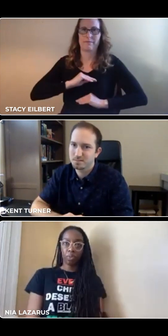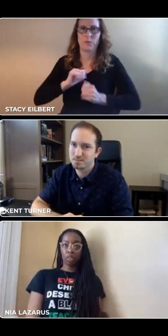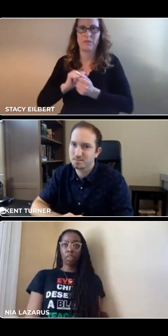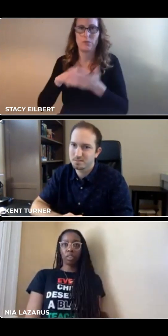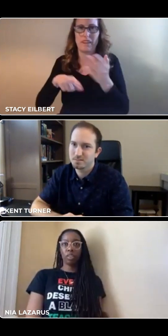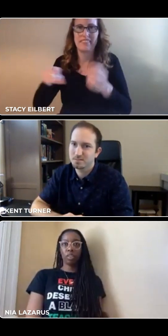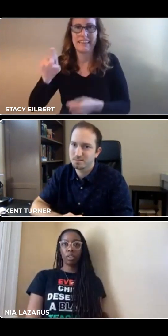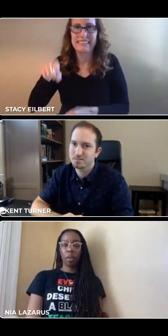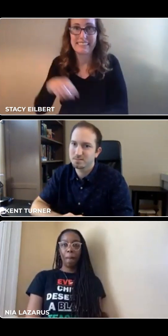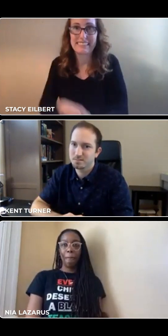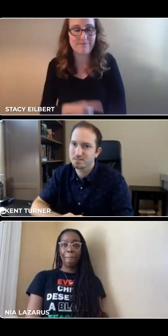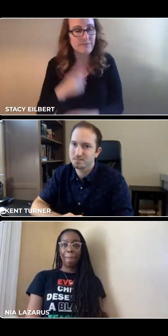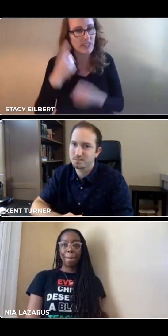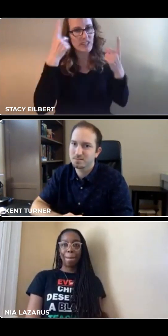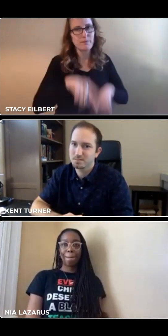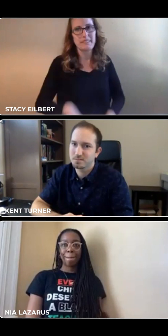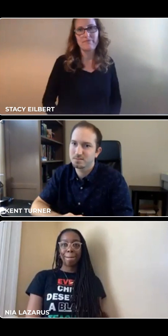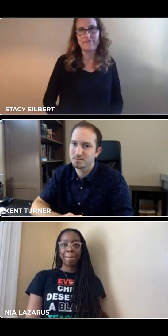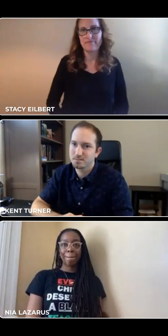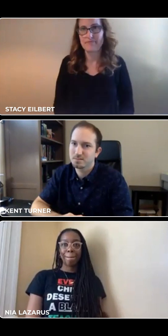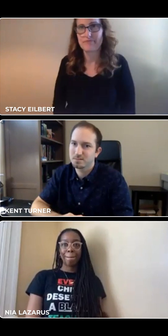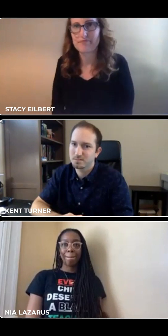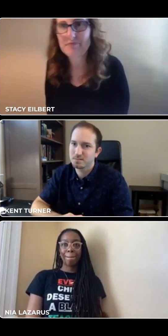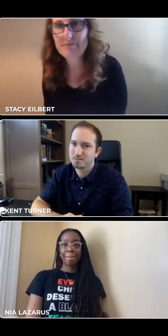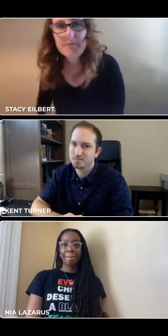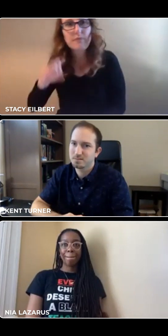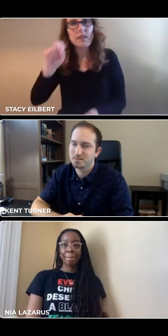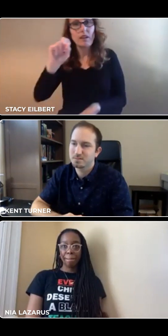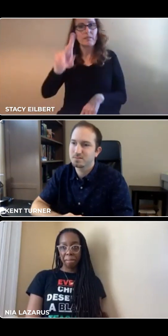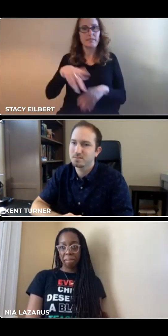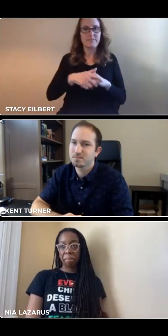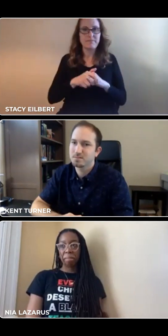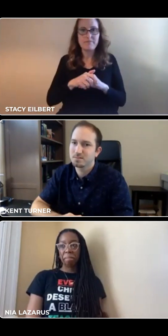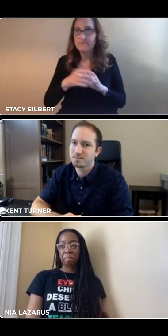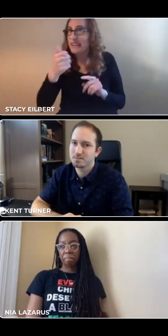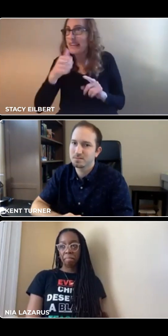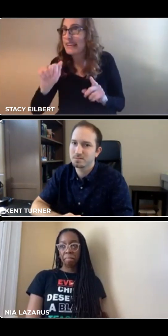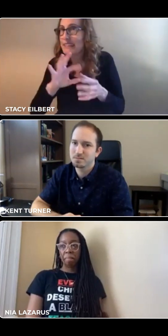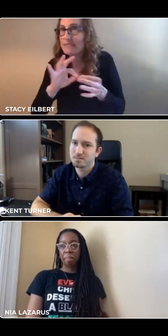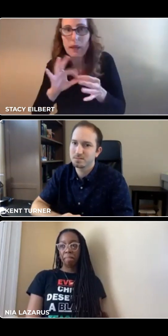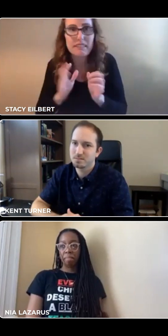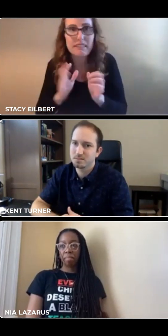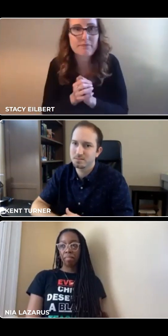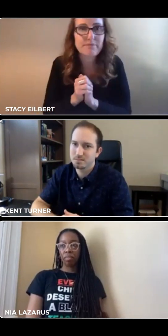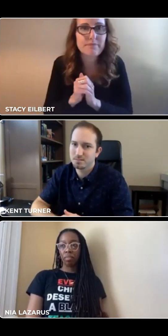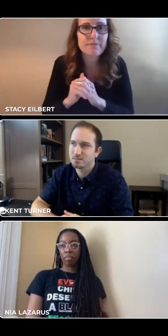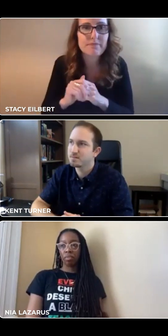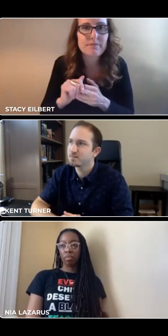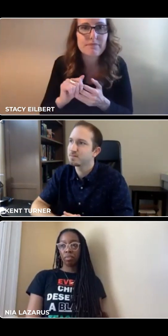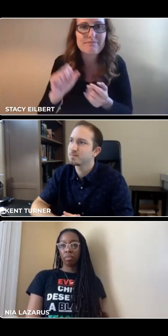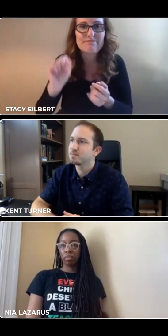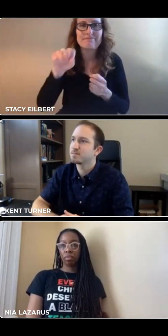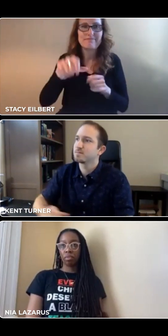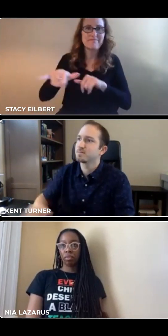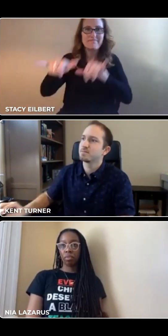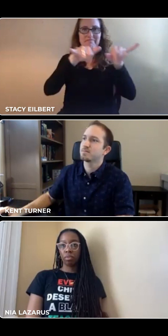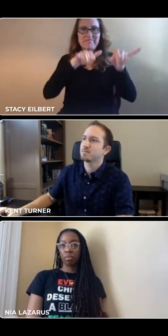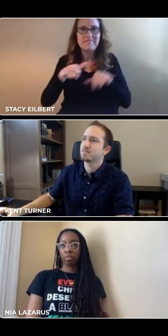on their grades. So, yes, there's pros and cons. But, definitely, we have to keep in mind that we're meeting their needs, their most essential needs.